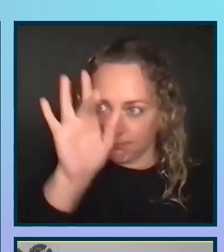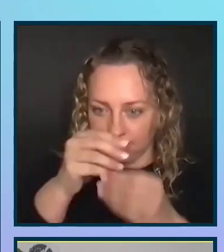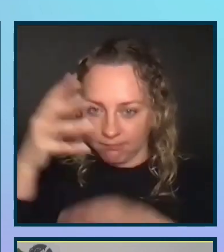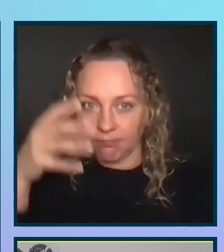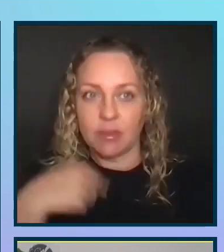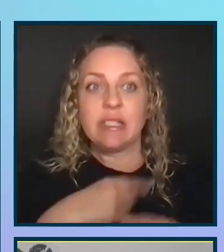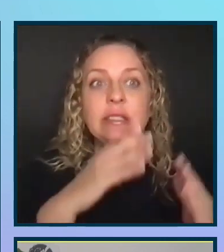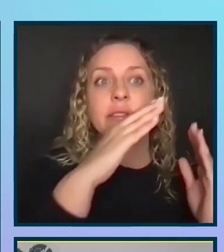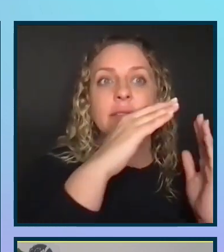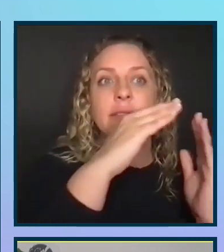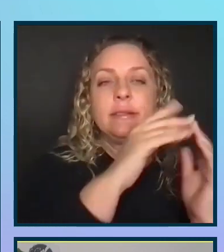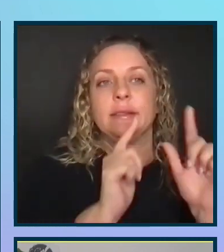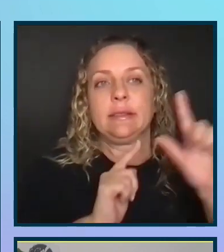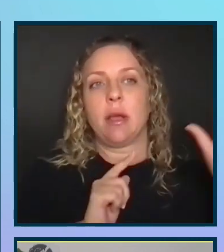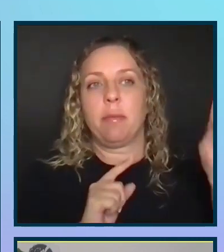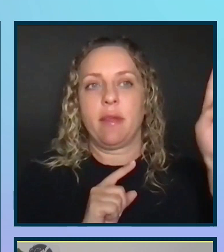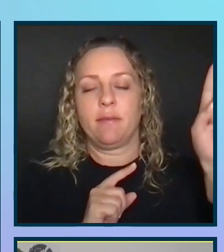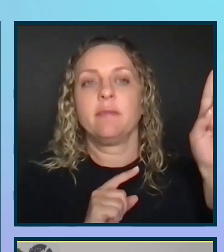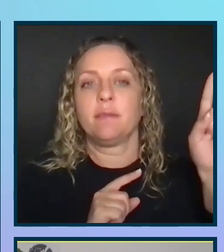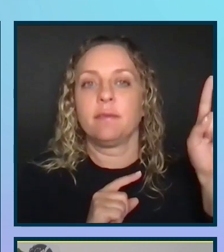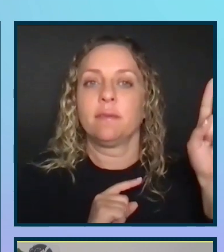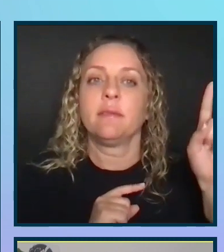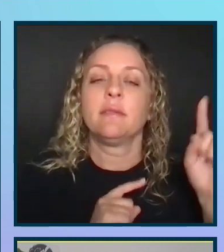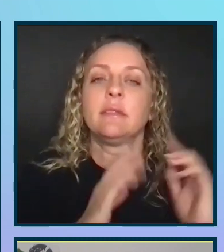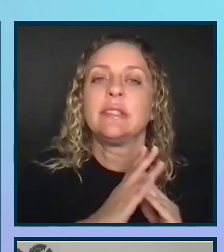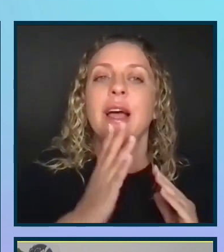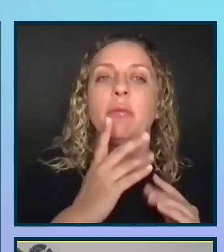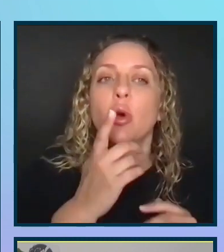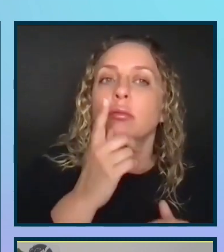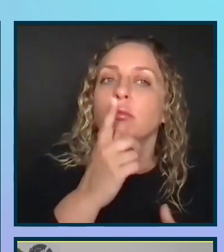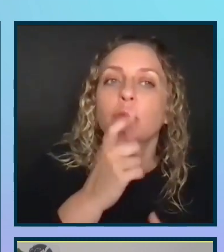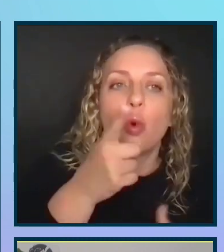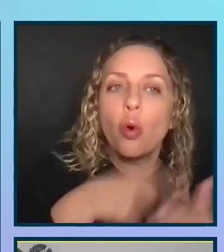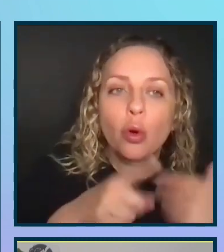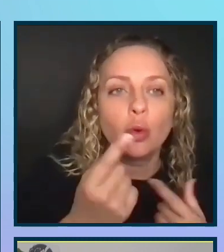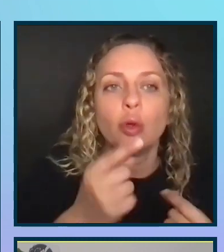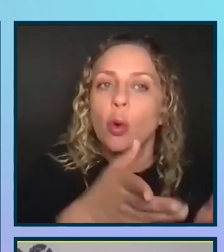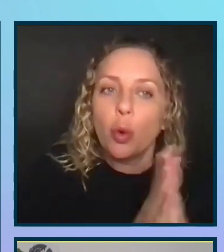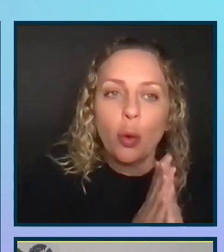We will go through who are you, what is your request about, and your email address, which is the left column.